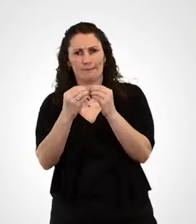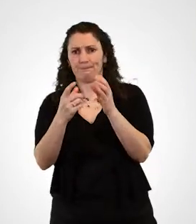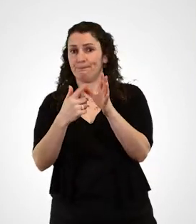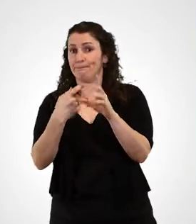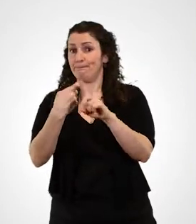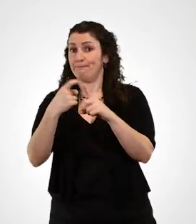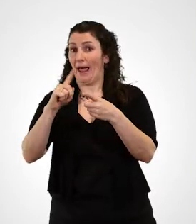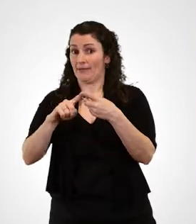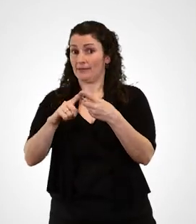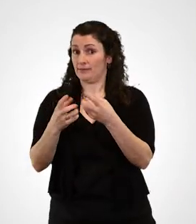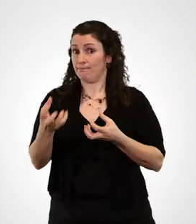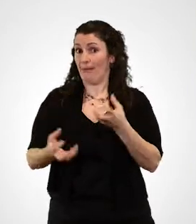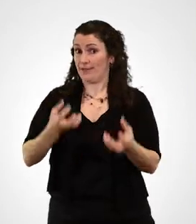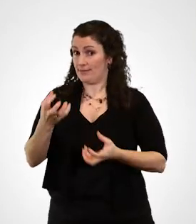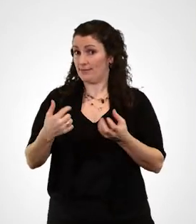it's Amman's turn so you've got to listen.